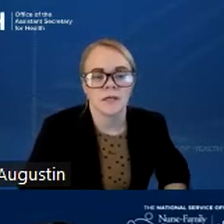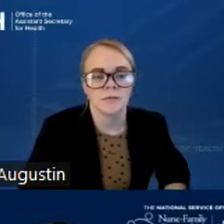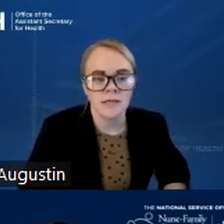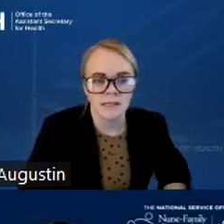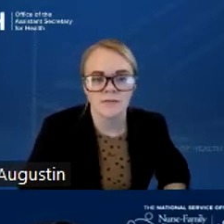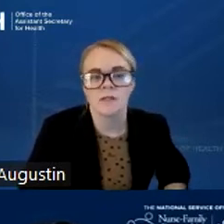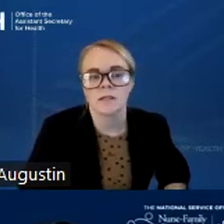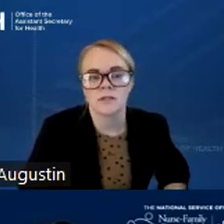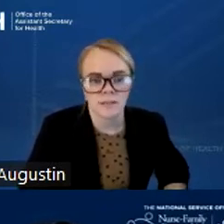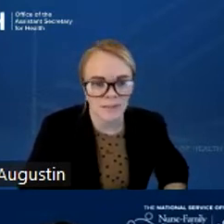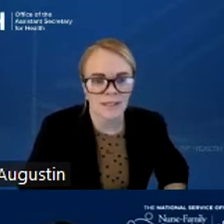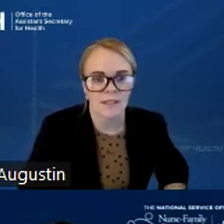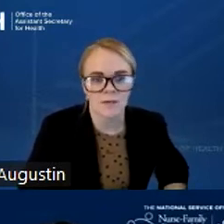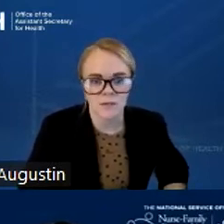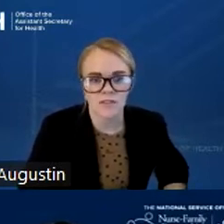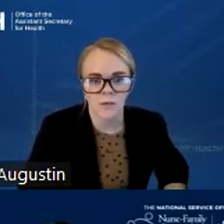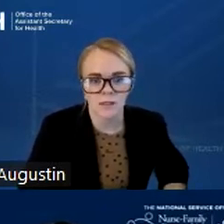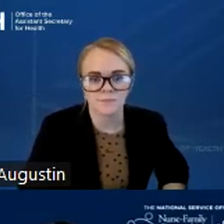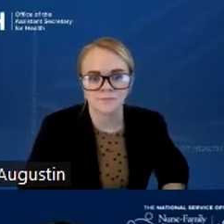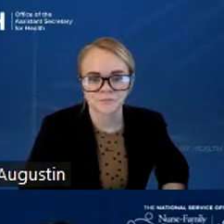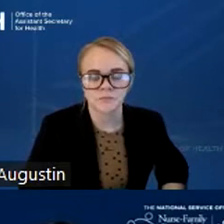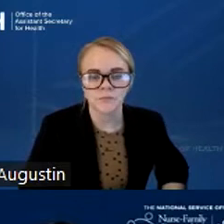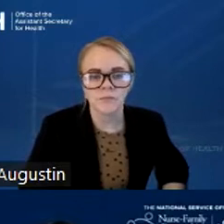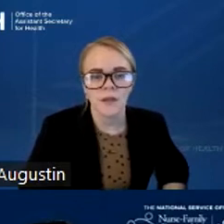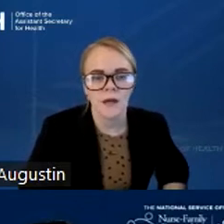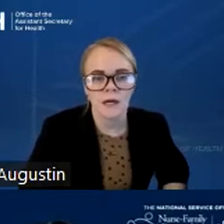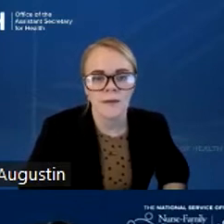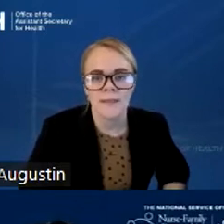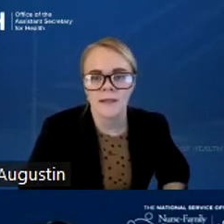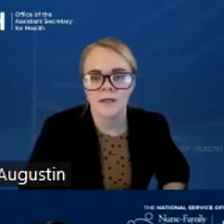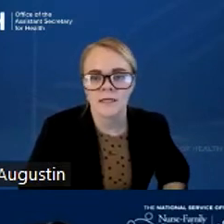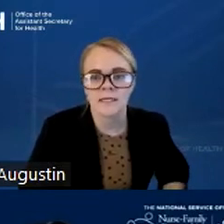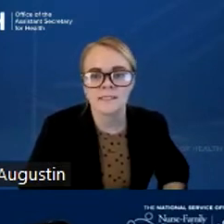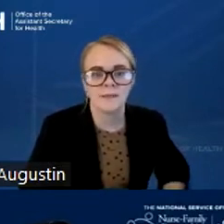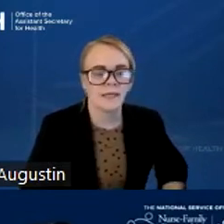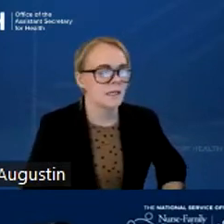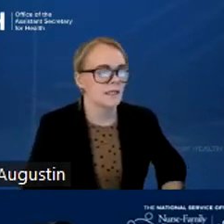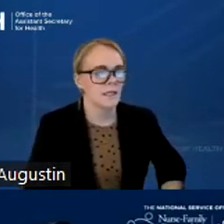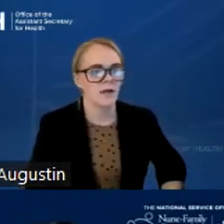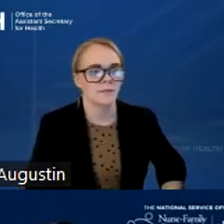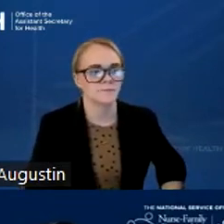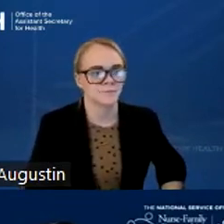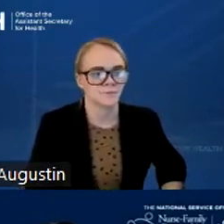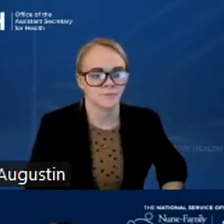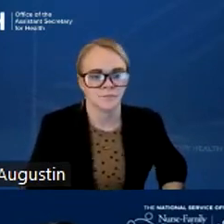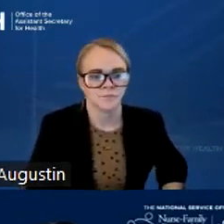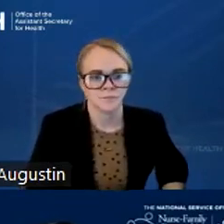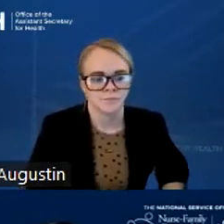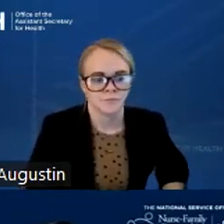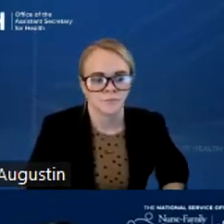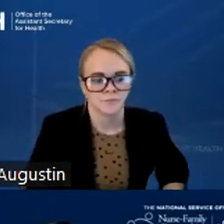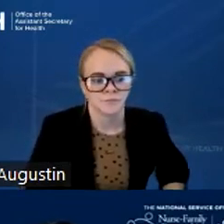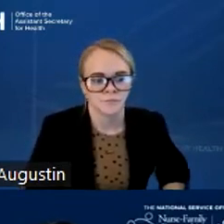at reading level and using plain language as well. Then I'll kick it to Megan and Cara.